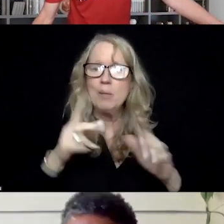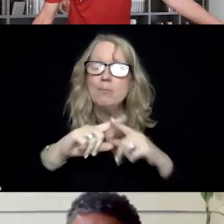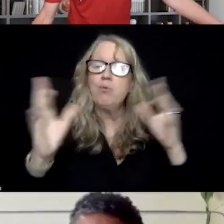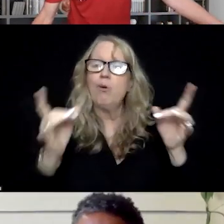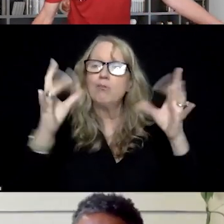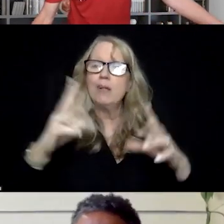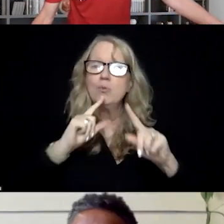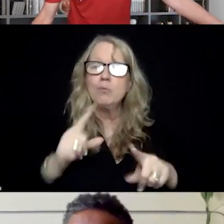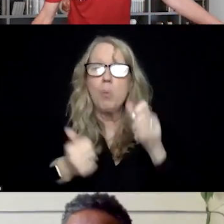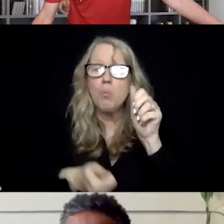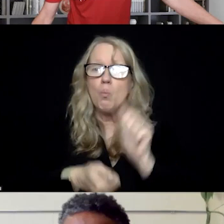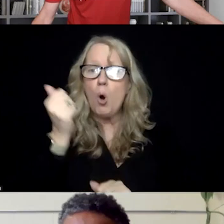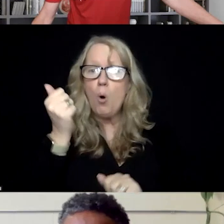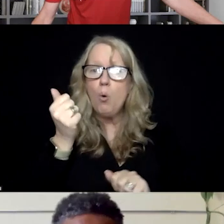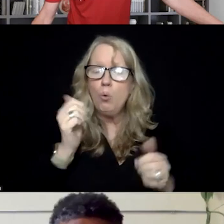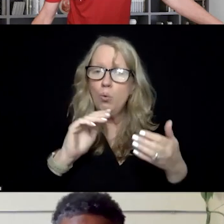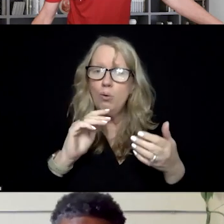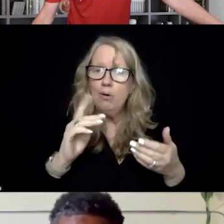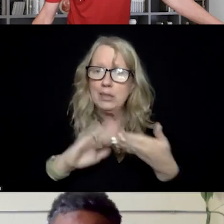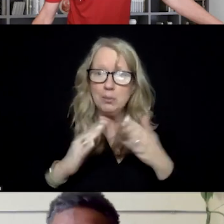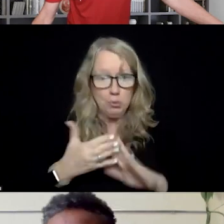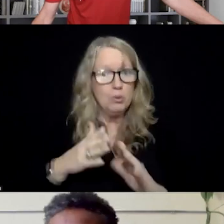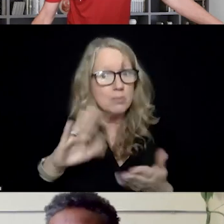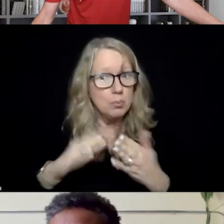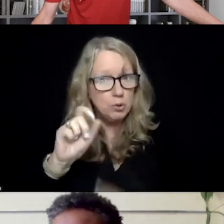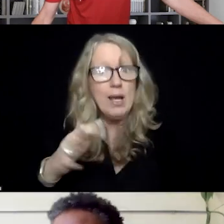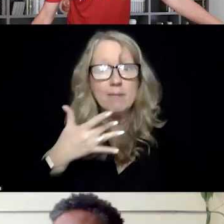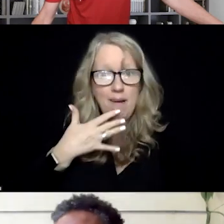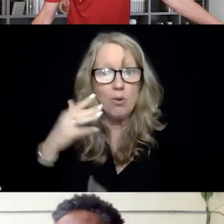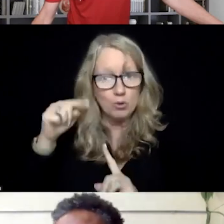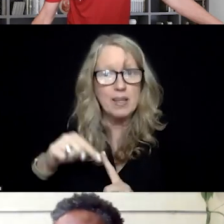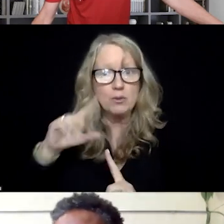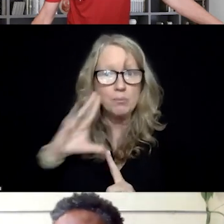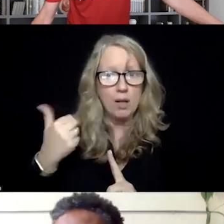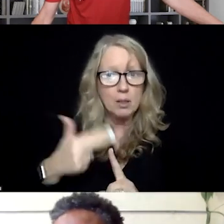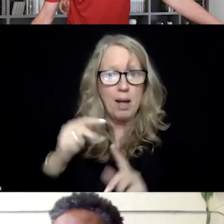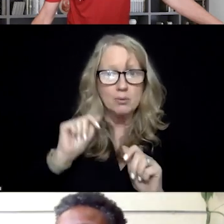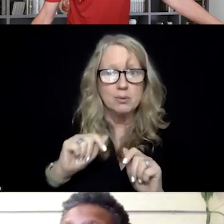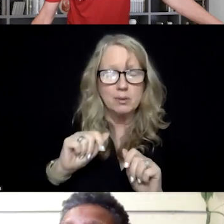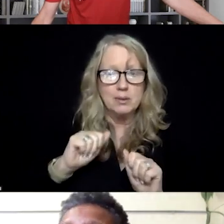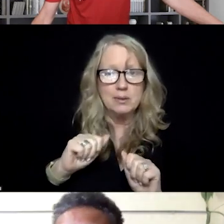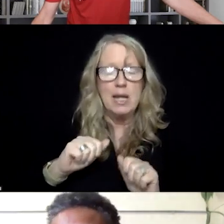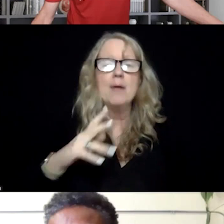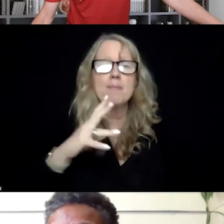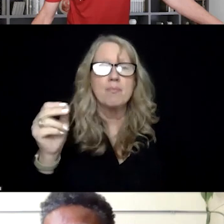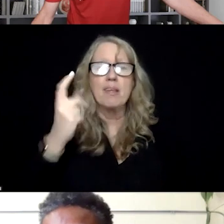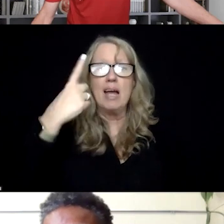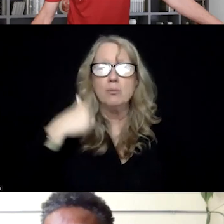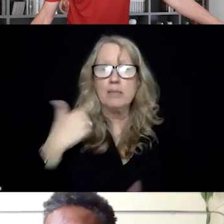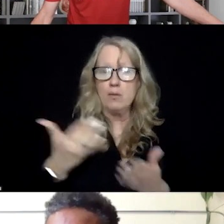IN MOST THE THESE COMMUNITIES -- COMMUNITIES OF COLOR, WE KNOW THAT THE RESOURCE MOST USED IS